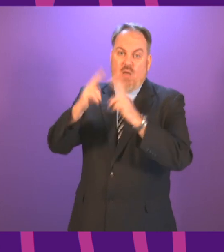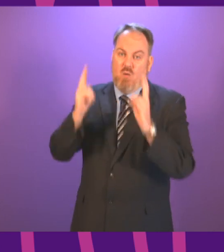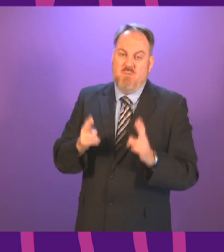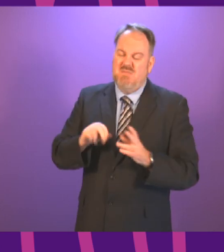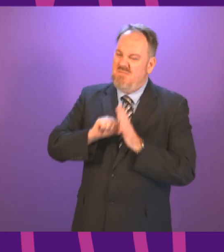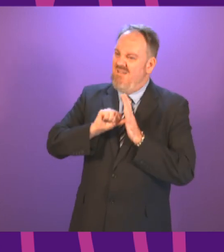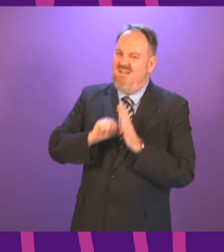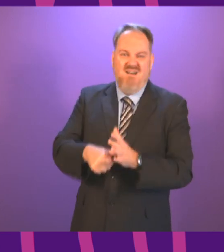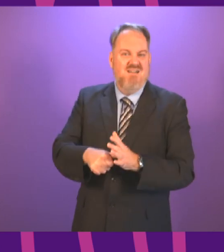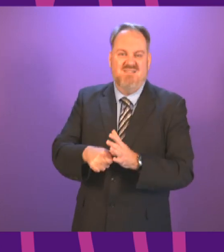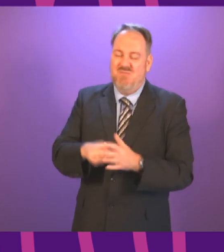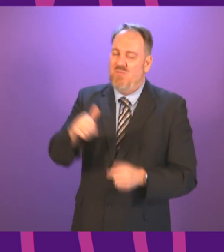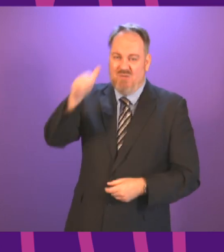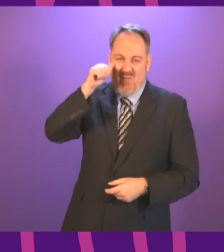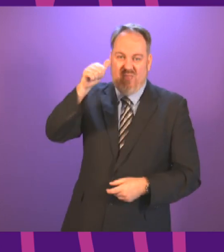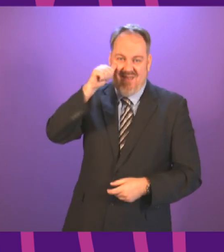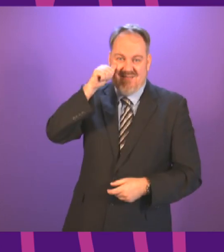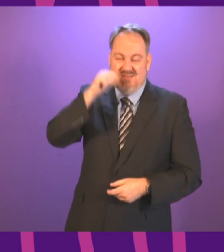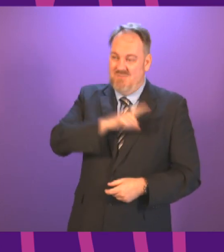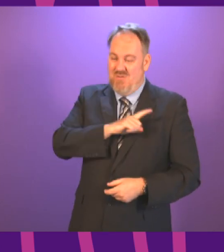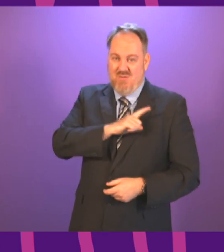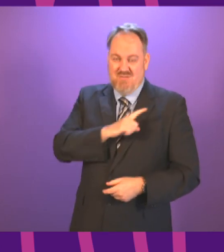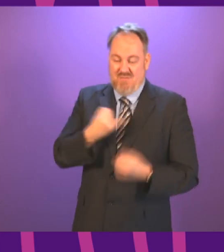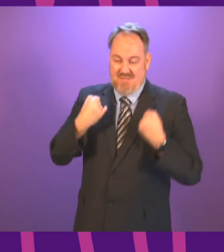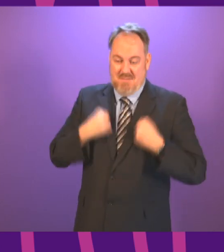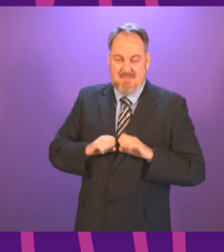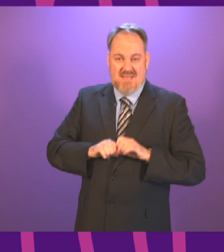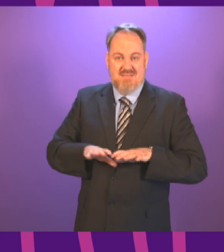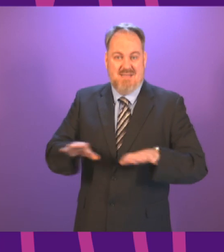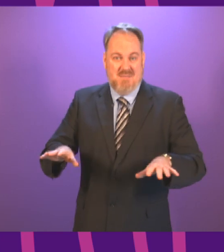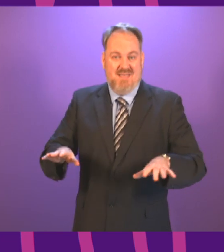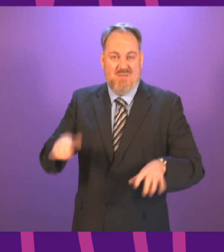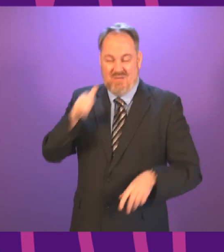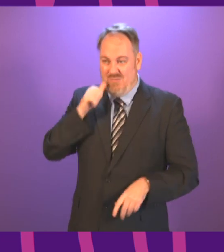among the most difficult decisions that have had to be taken through the pandemic. The